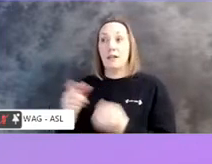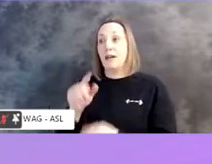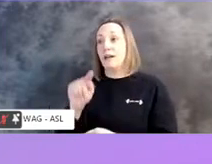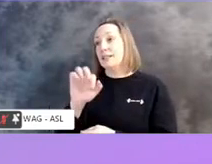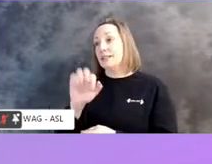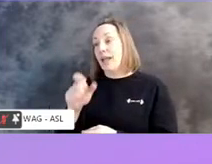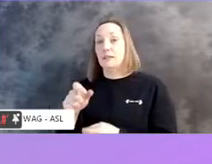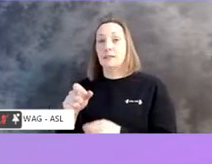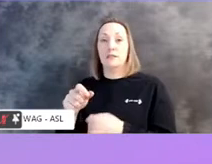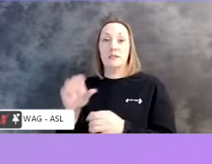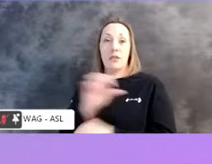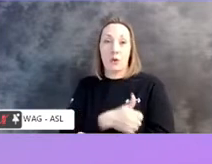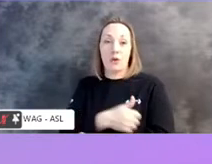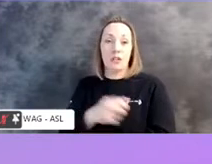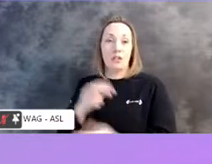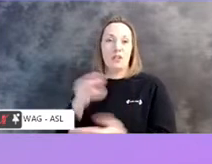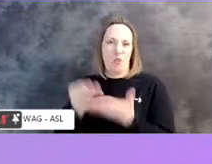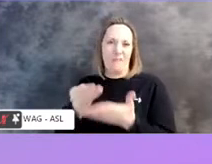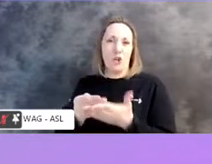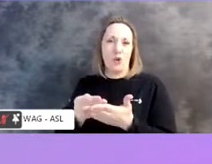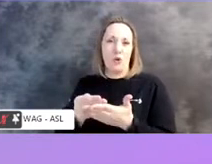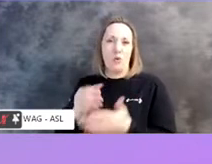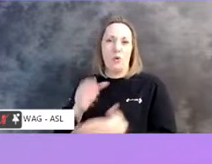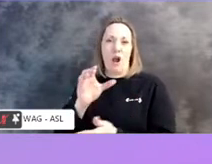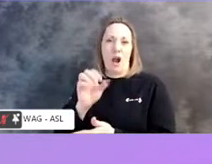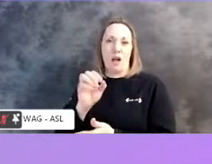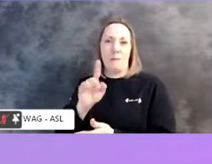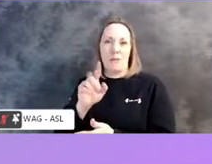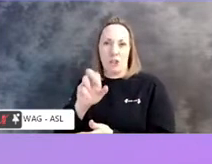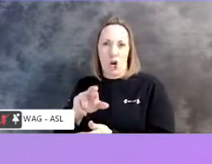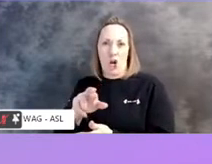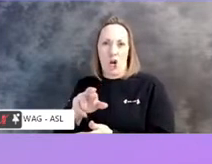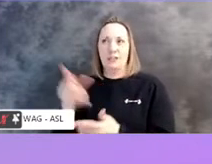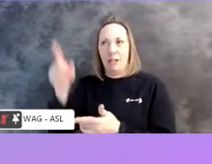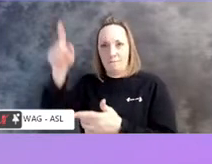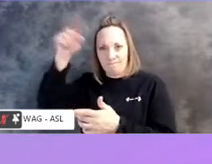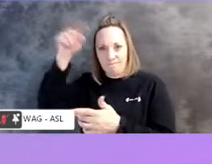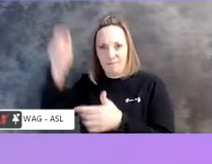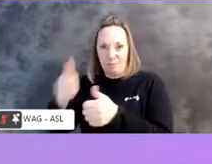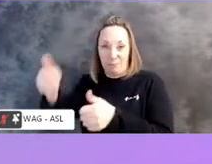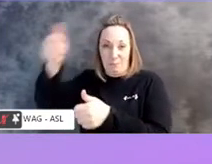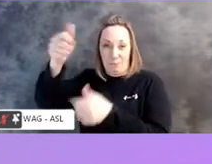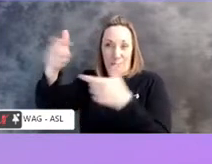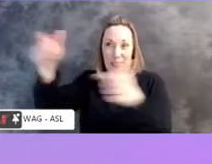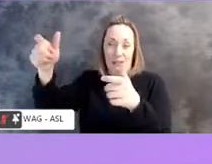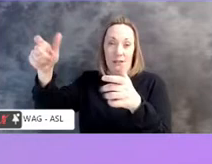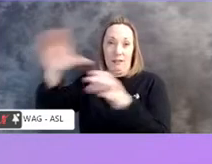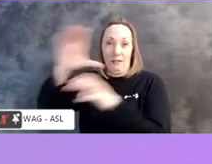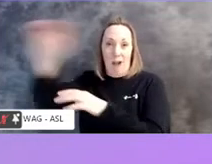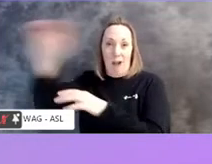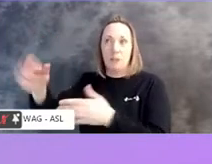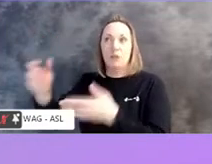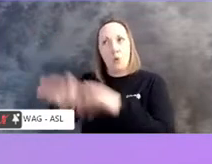national health as service. Such our government chief information officer. And other large organization like